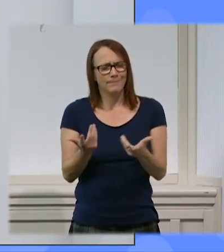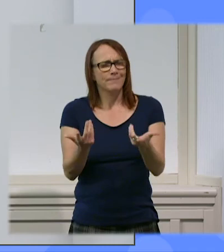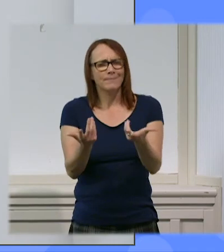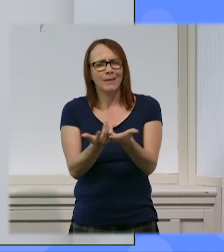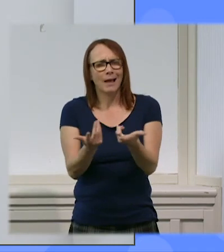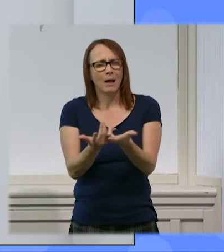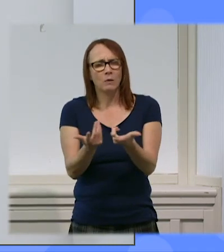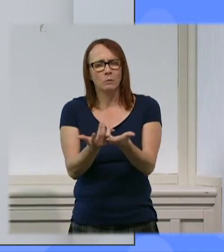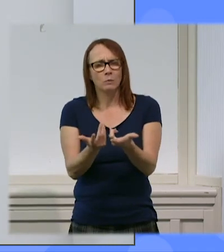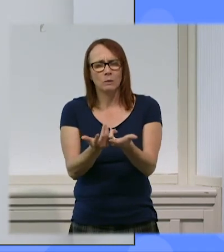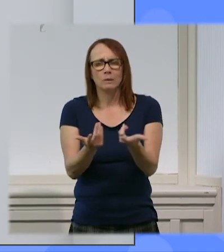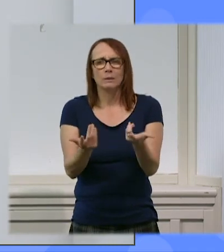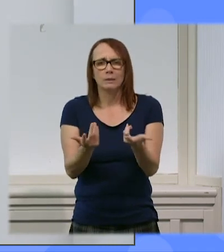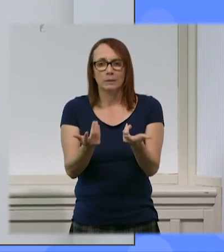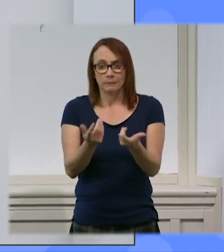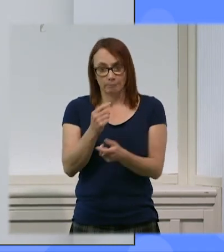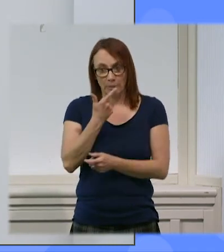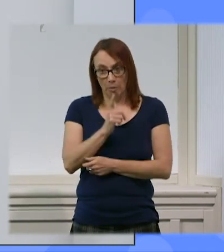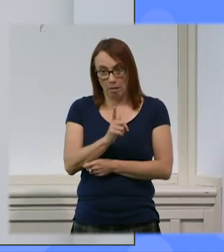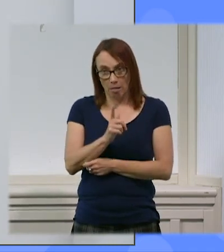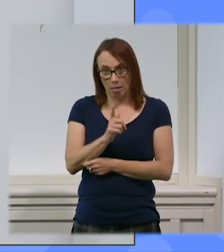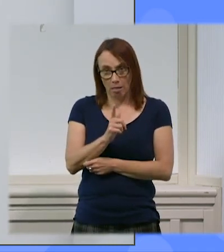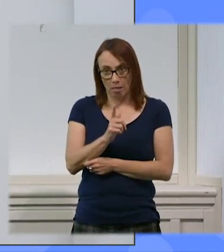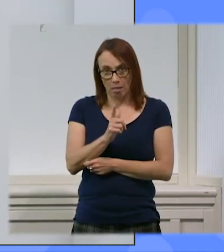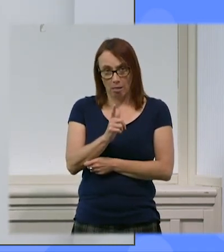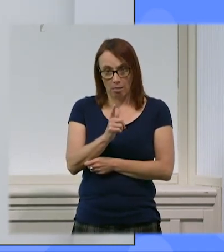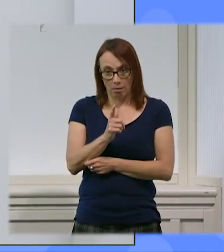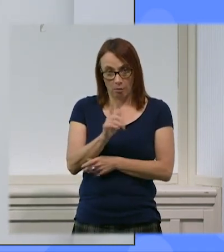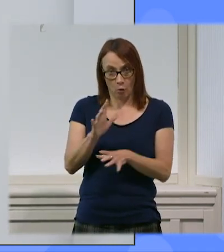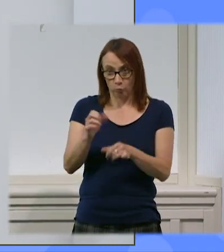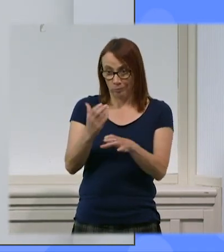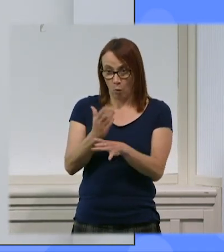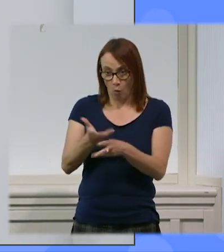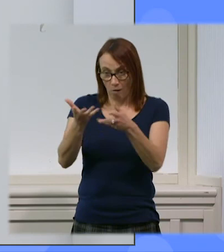put people into redevelop homes that actually we're making sure that the